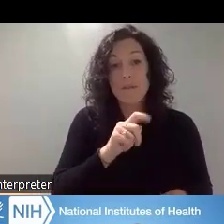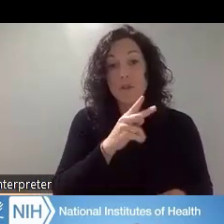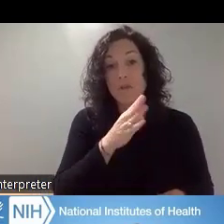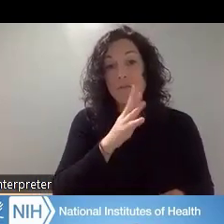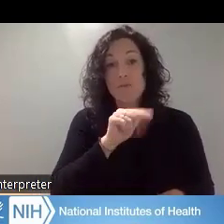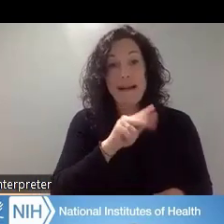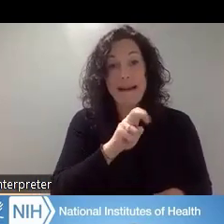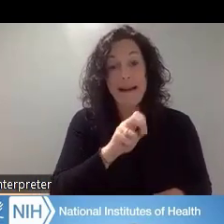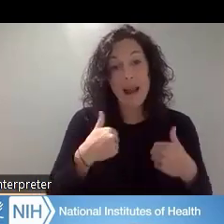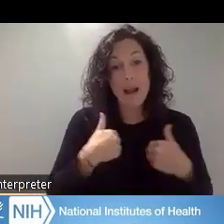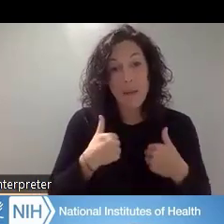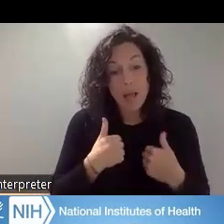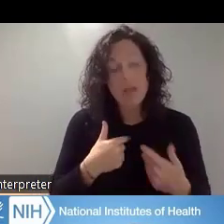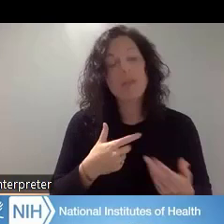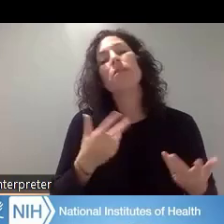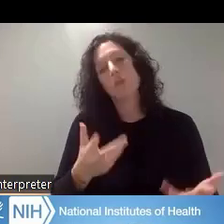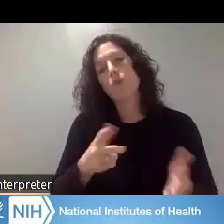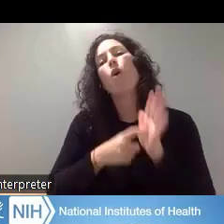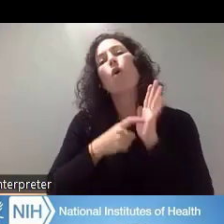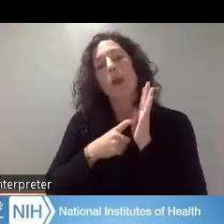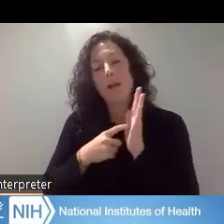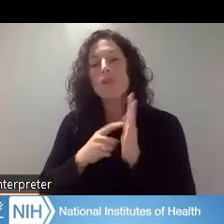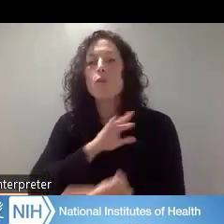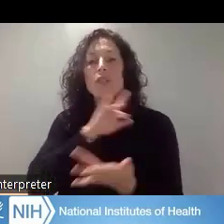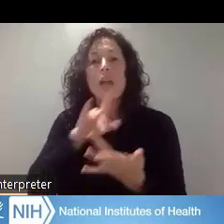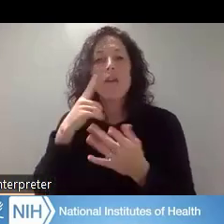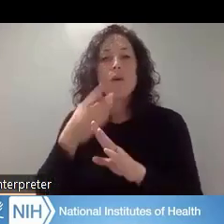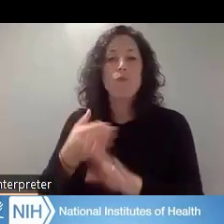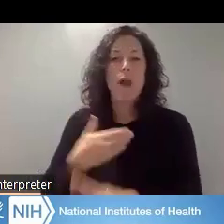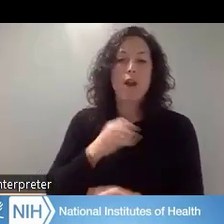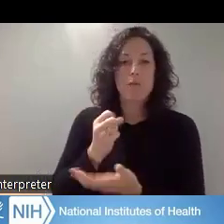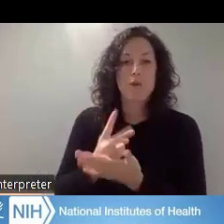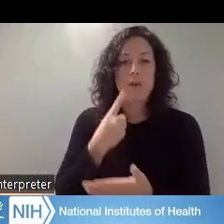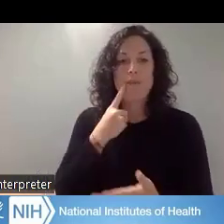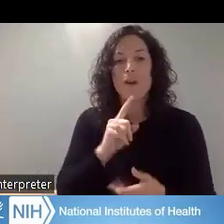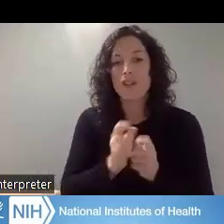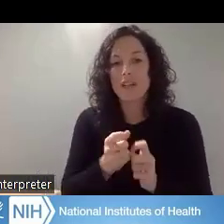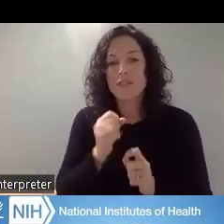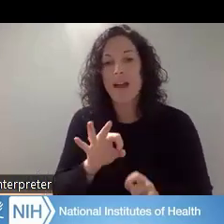You're also required to reach out for prior approval for changes of the principal investigator